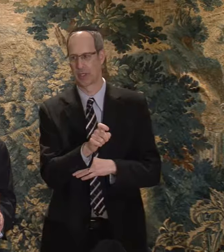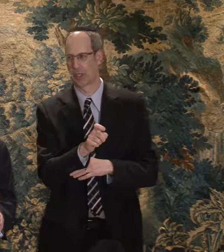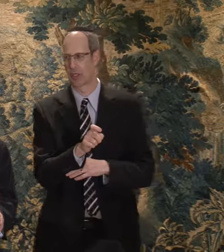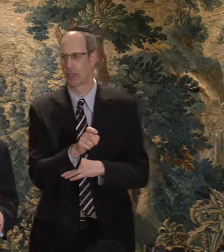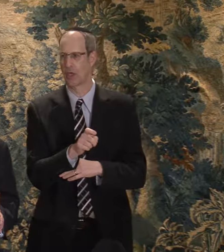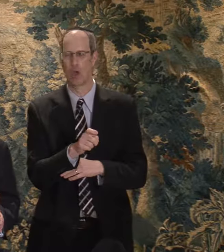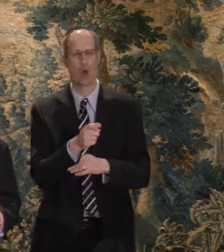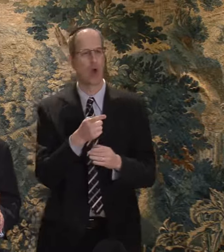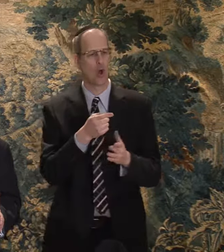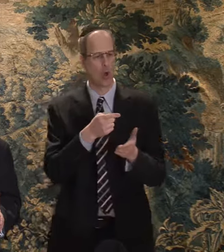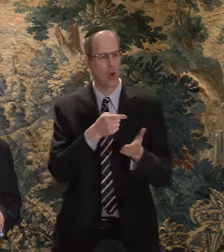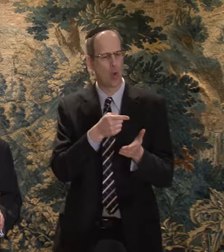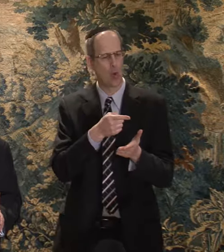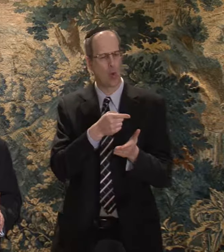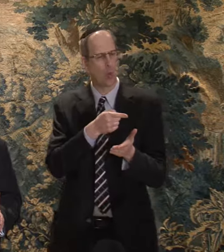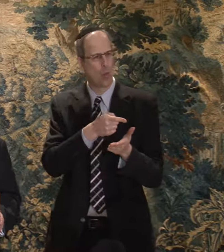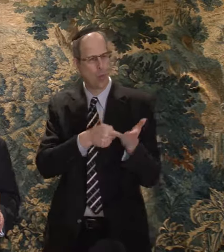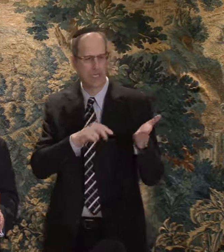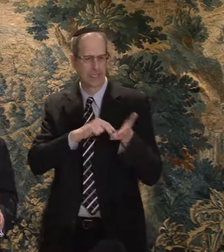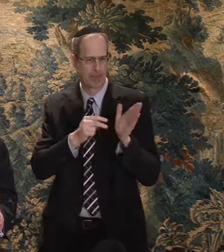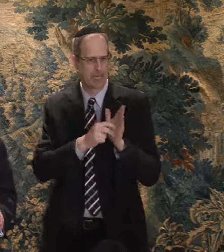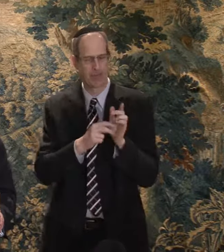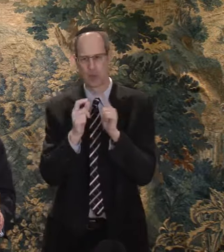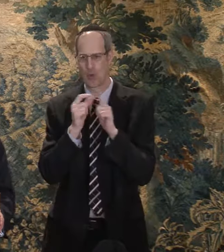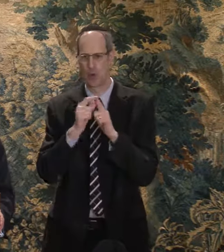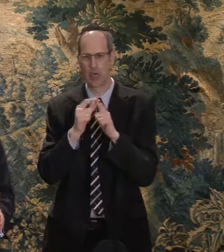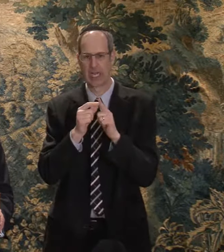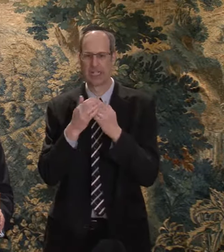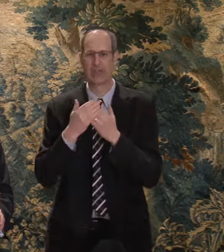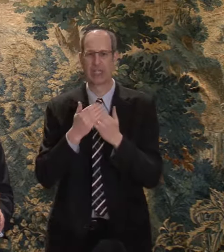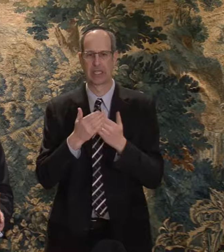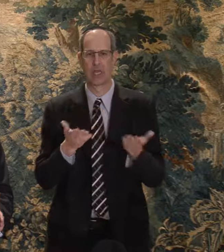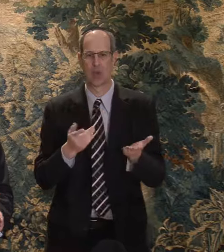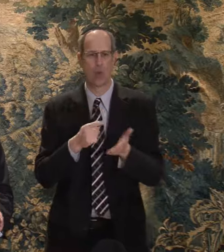origin of the words Fela where does it come from what does it mean and he says